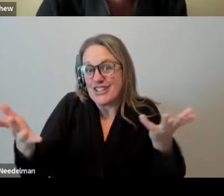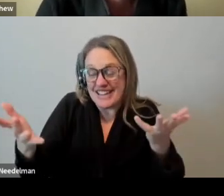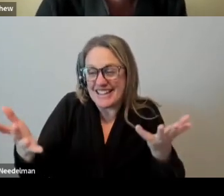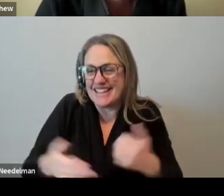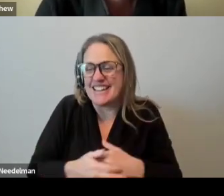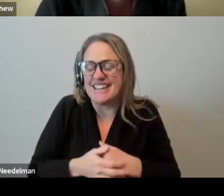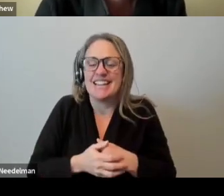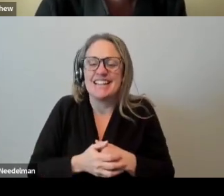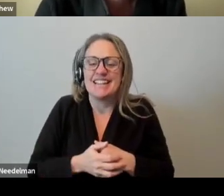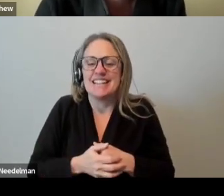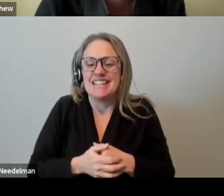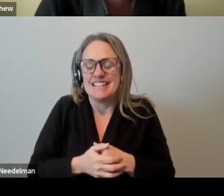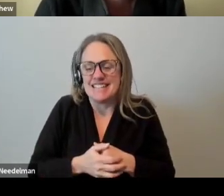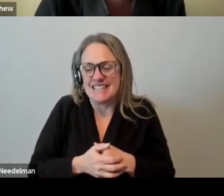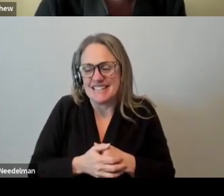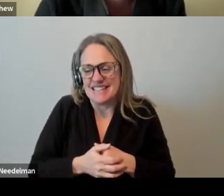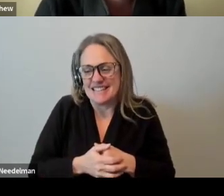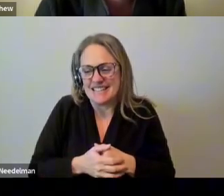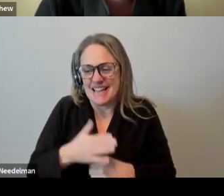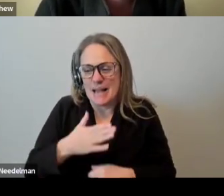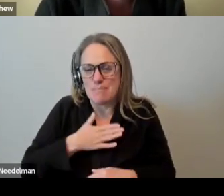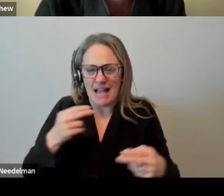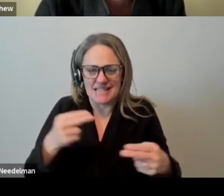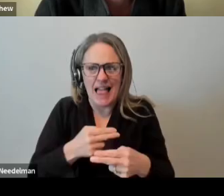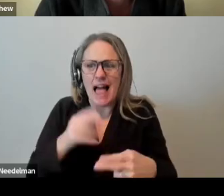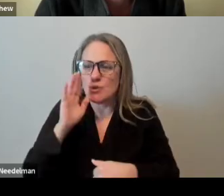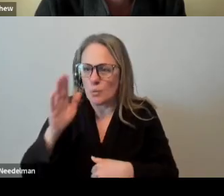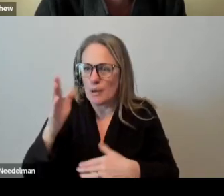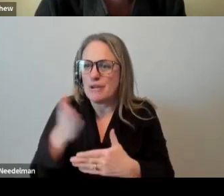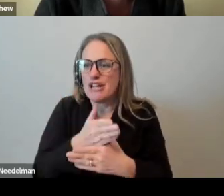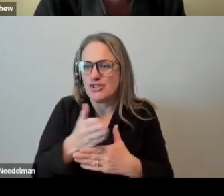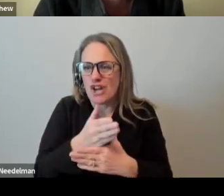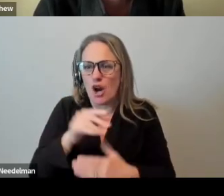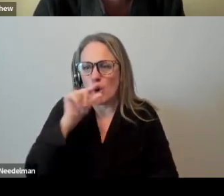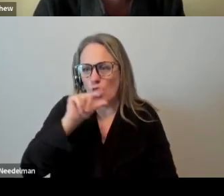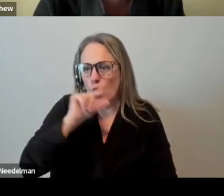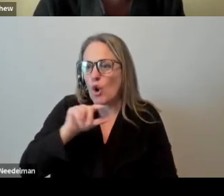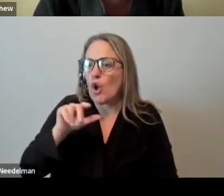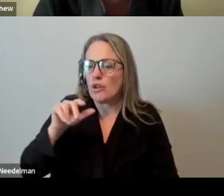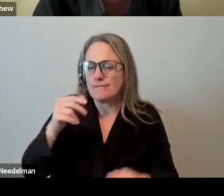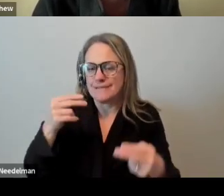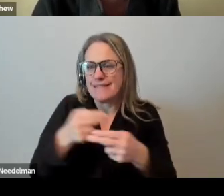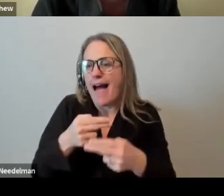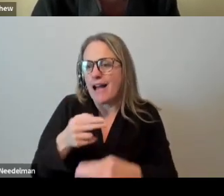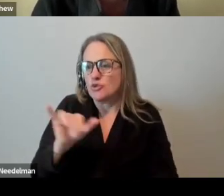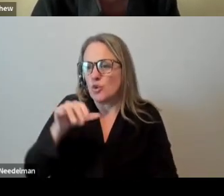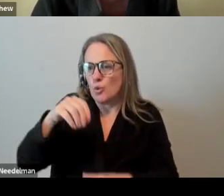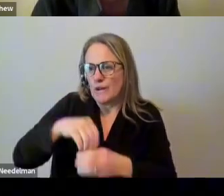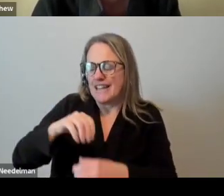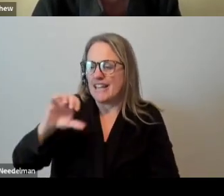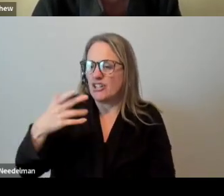So, and then my slides will be shared as Google slides in the chat at some point so